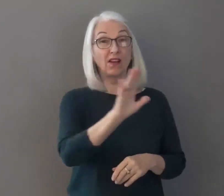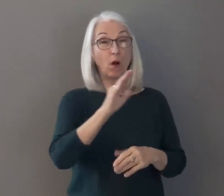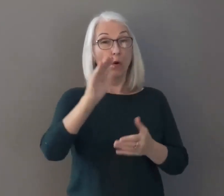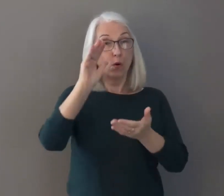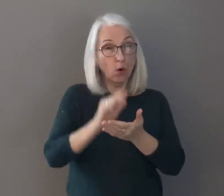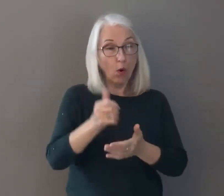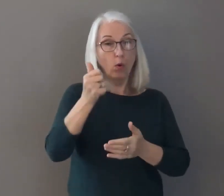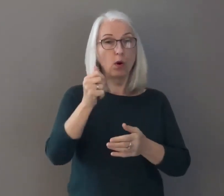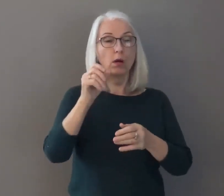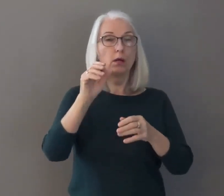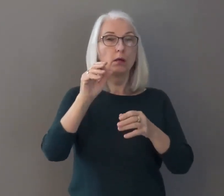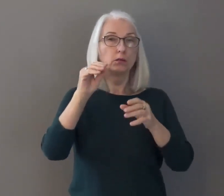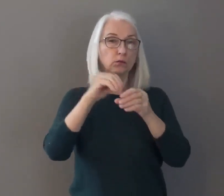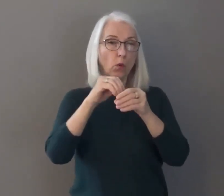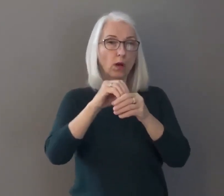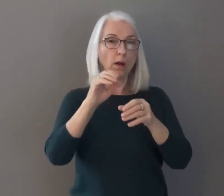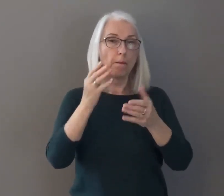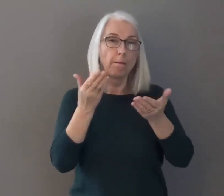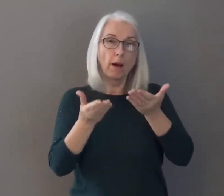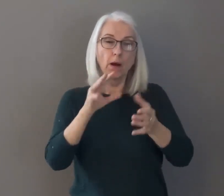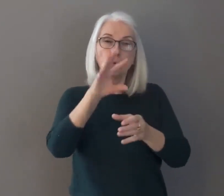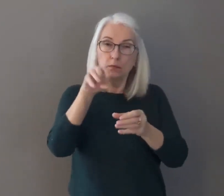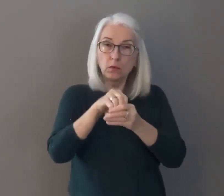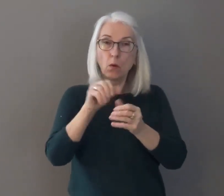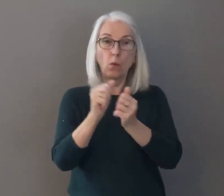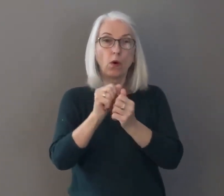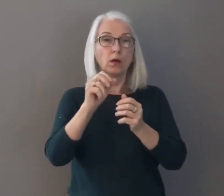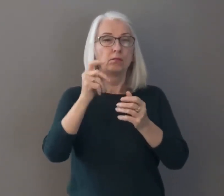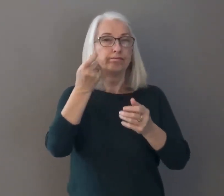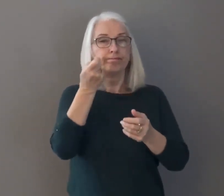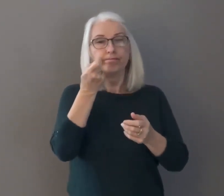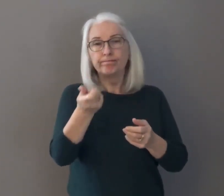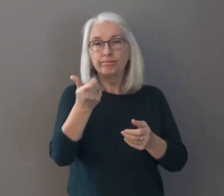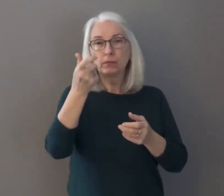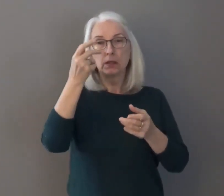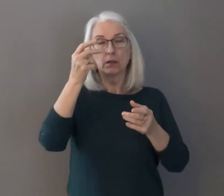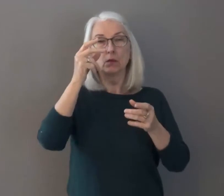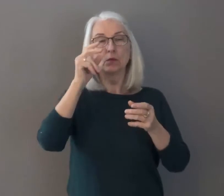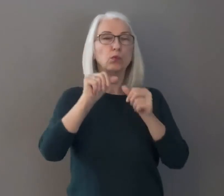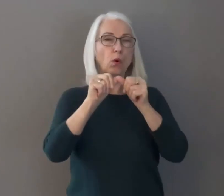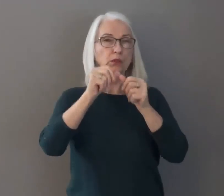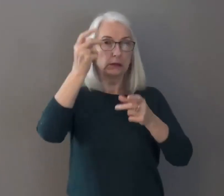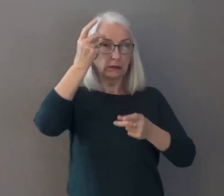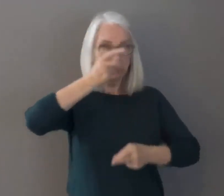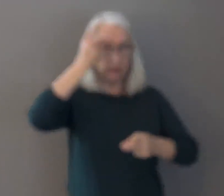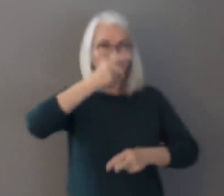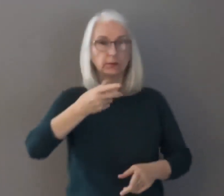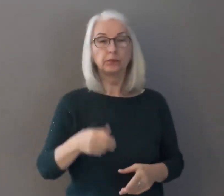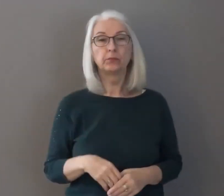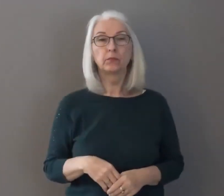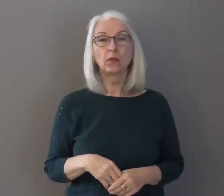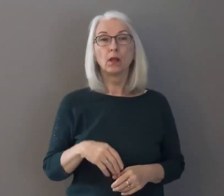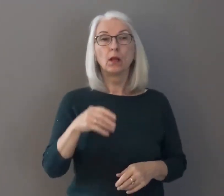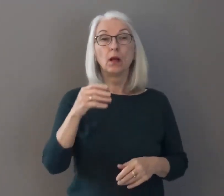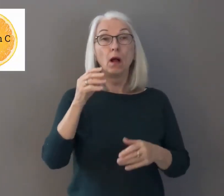Their lower stores may be associated with a reduced risk for chronic disease.